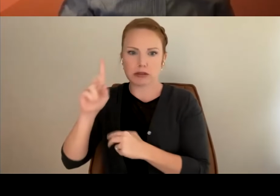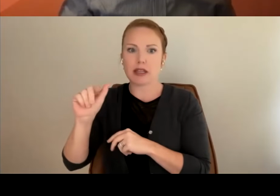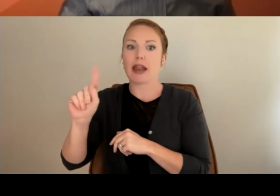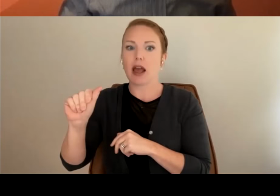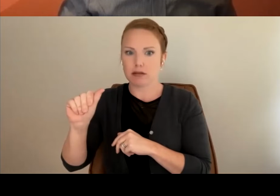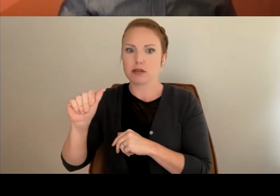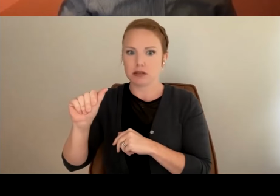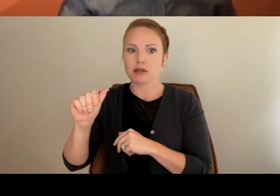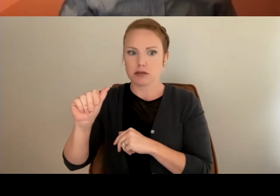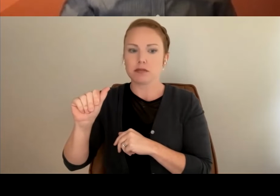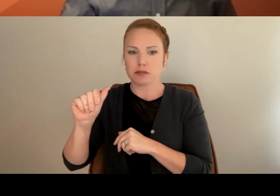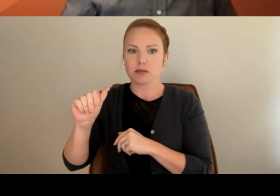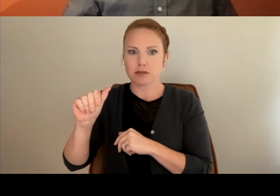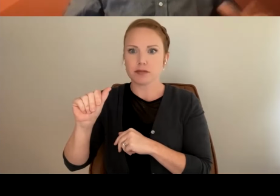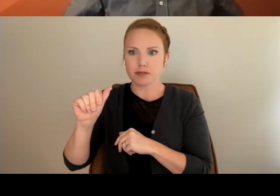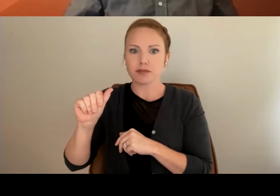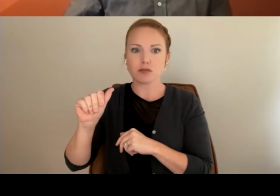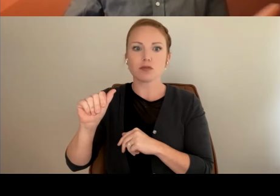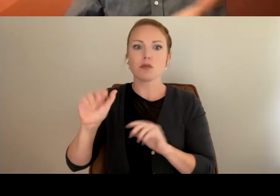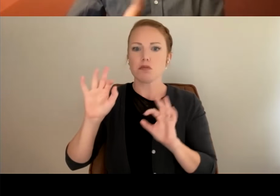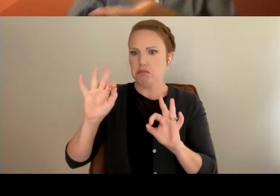hopefully at the very end it would be a data Insight. Okay so left or right we're dealing